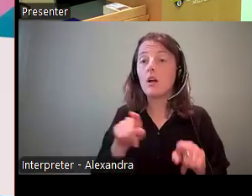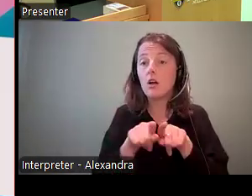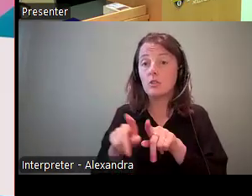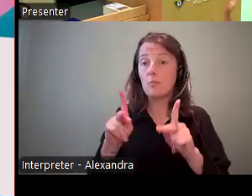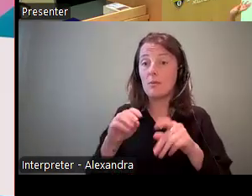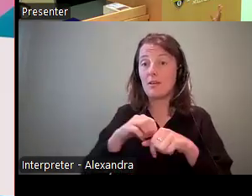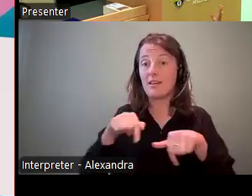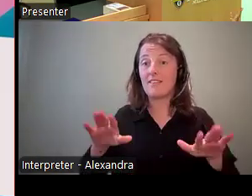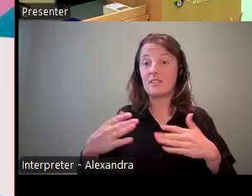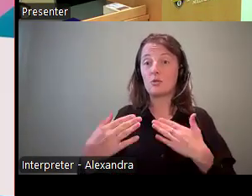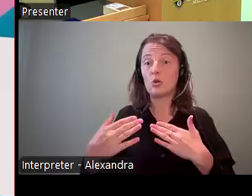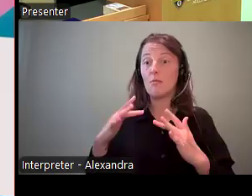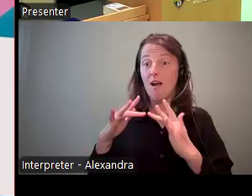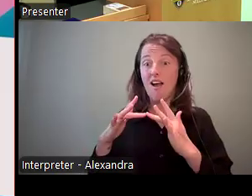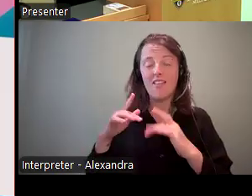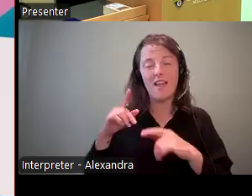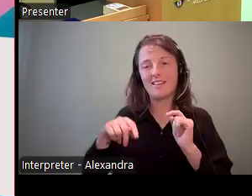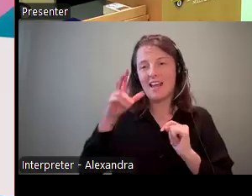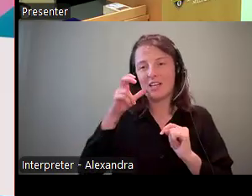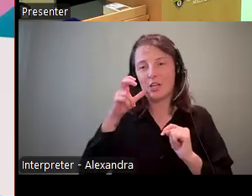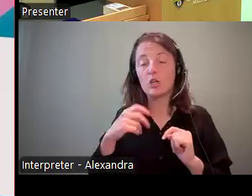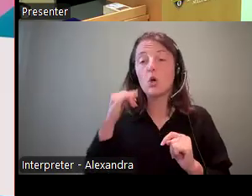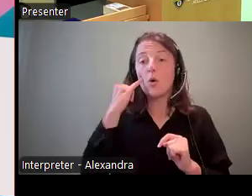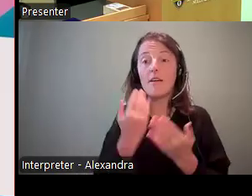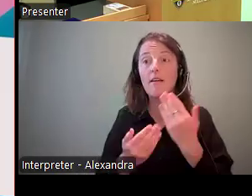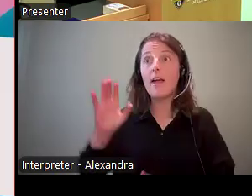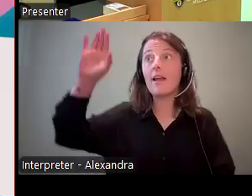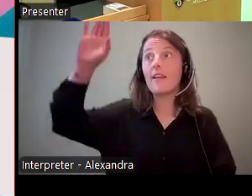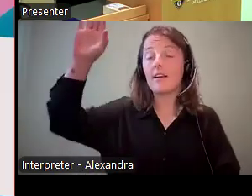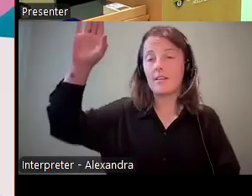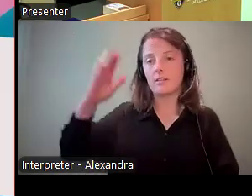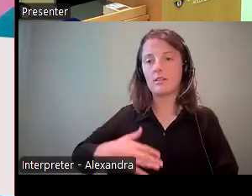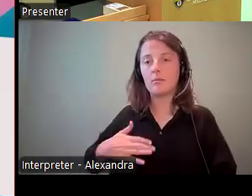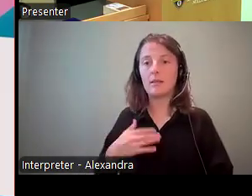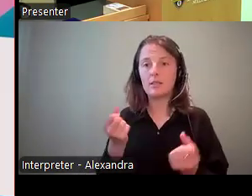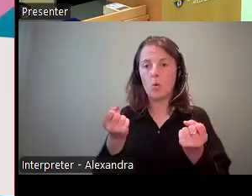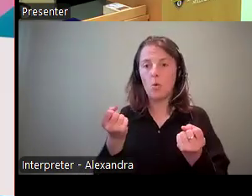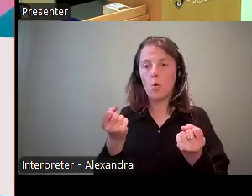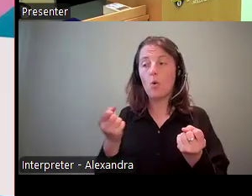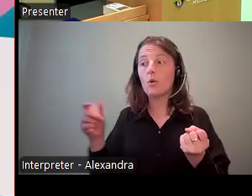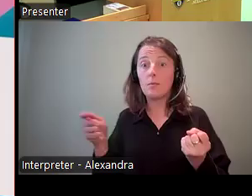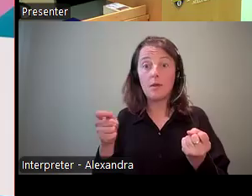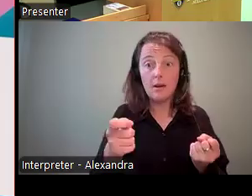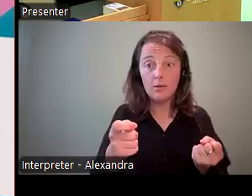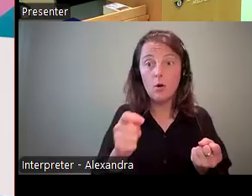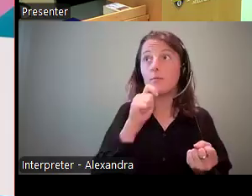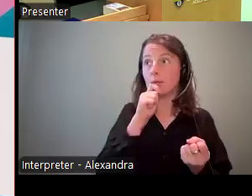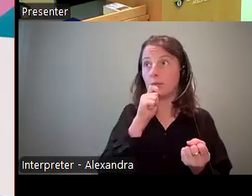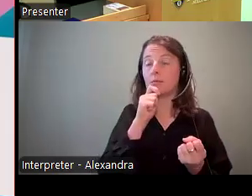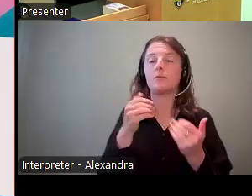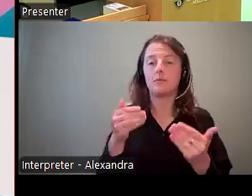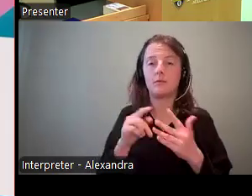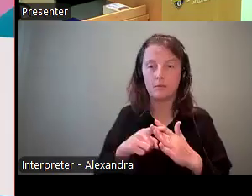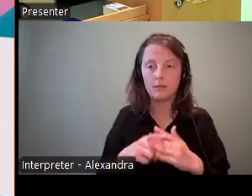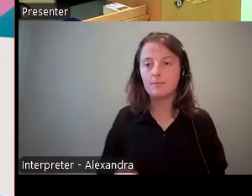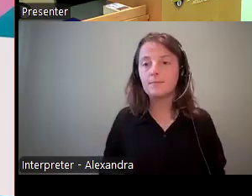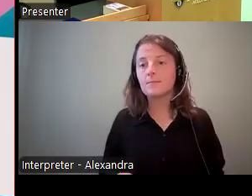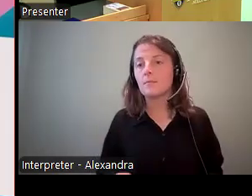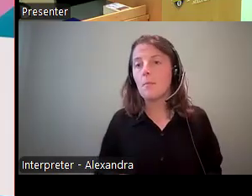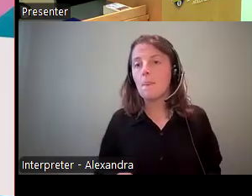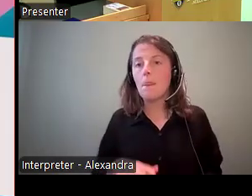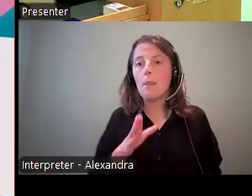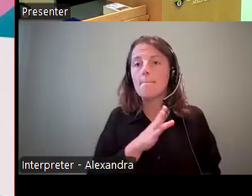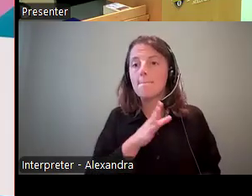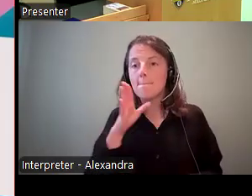mic around if you raise your hand we've gotten a couple of comments that they can't hear us okay